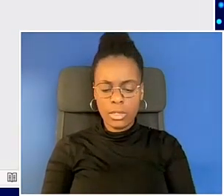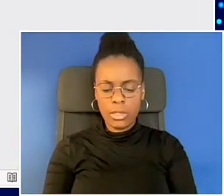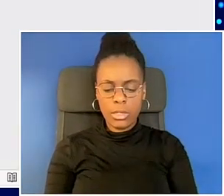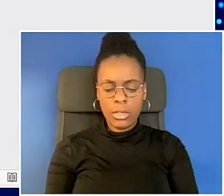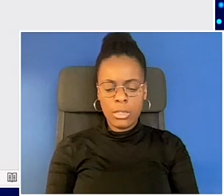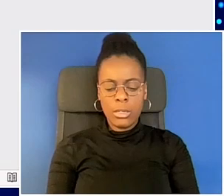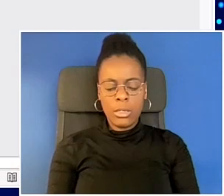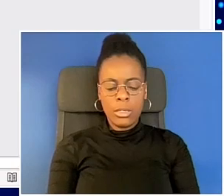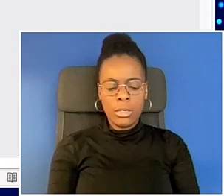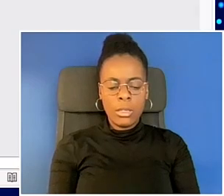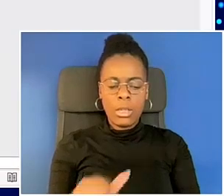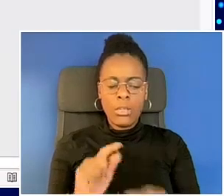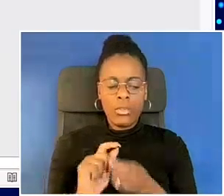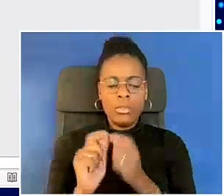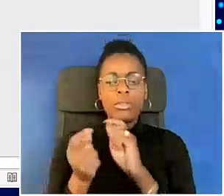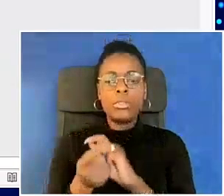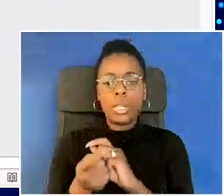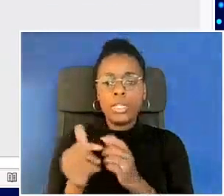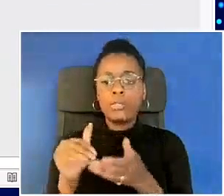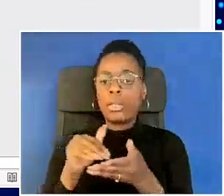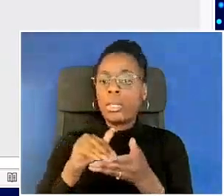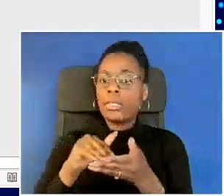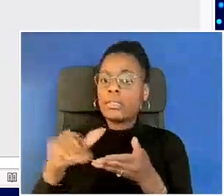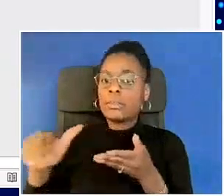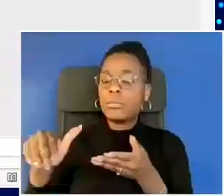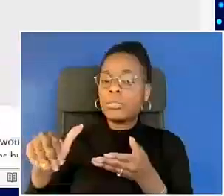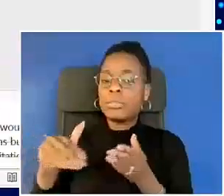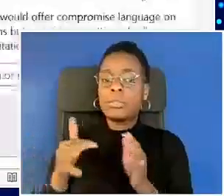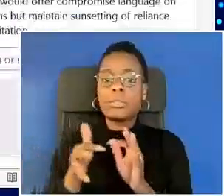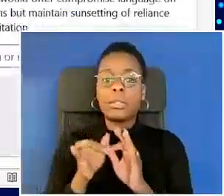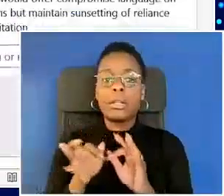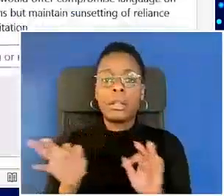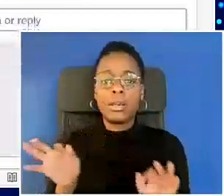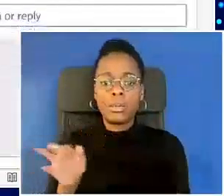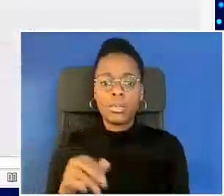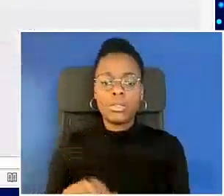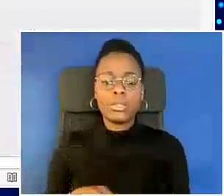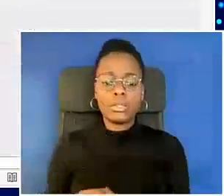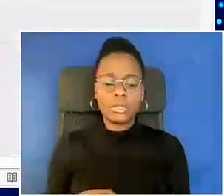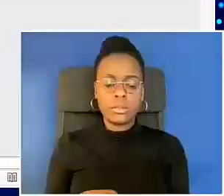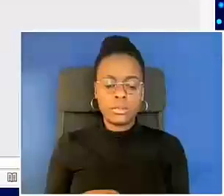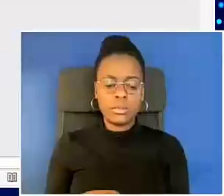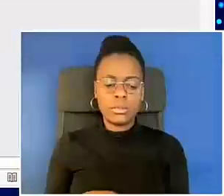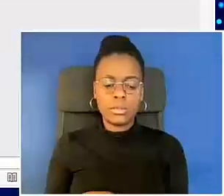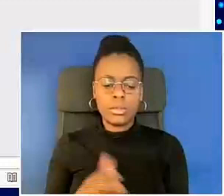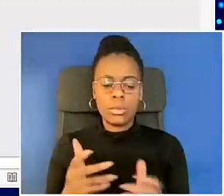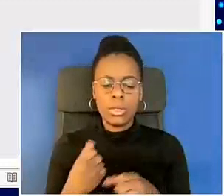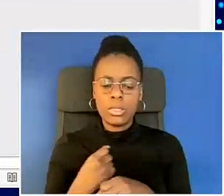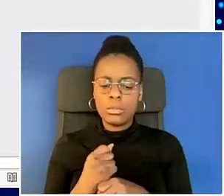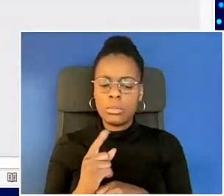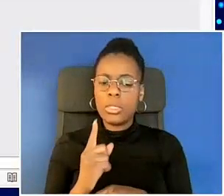language. You want to make sure that- I'm not certain that community colleges are